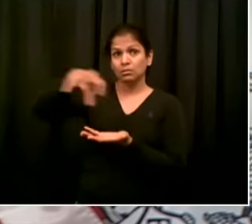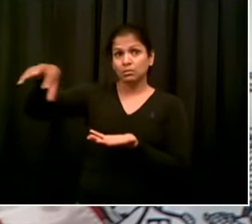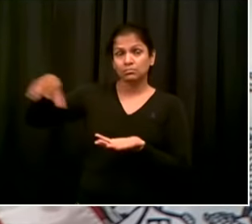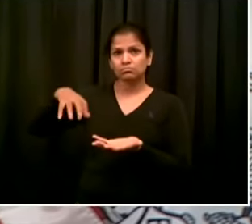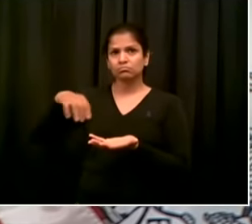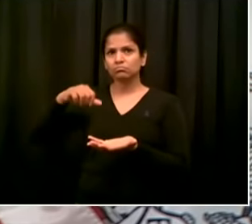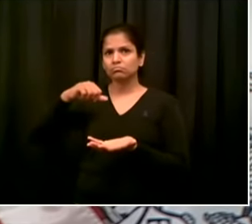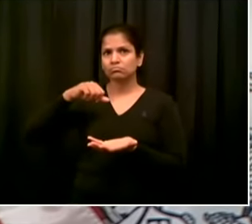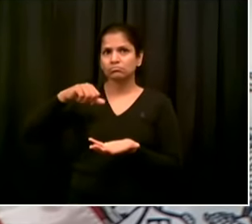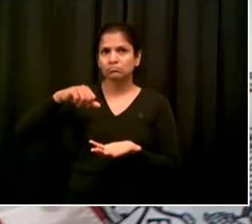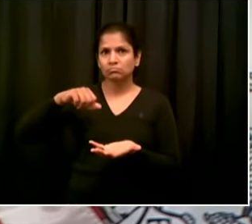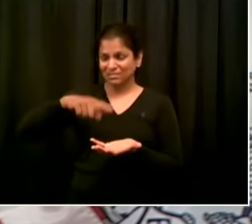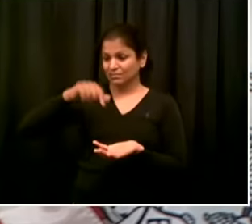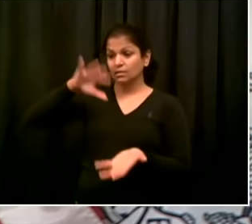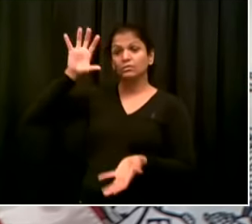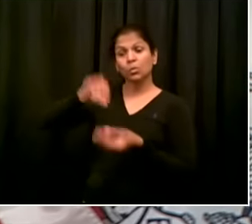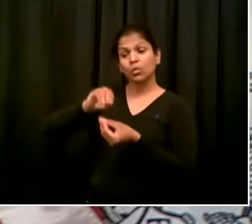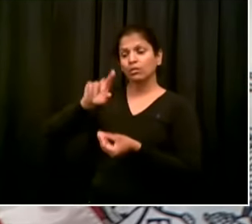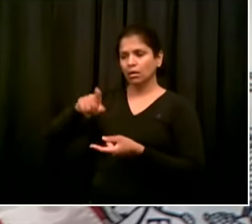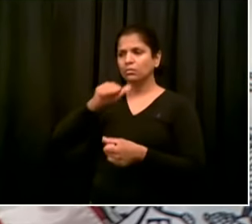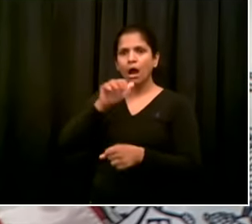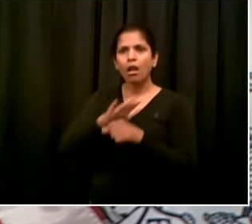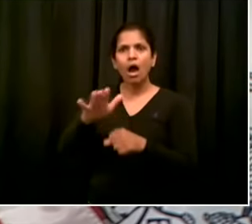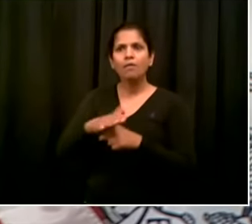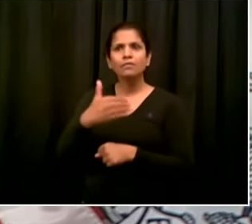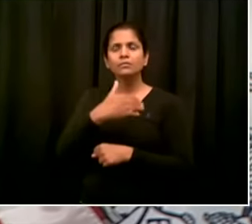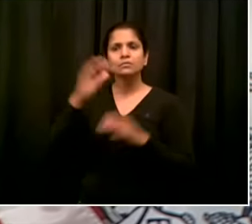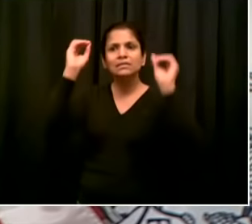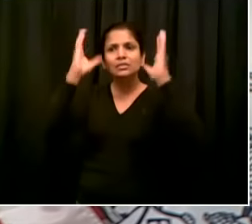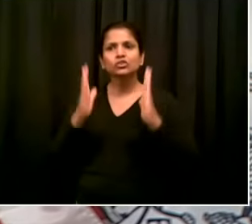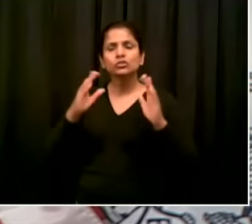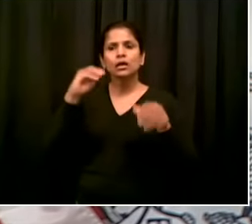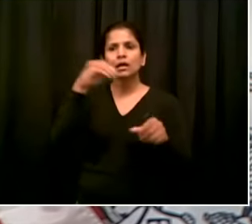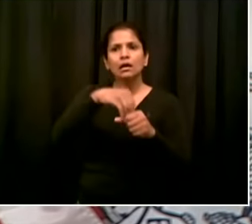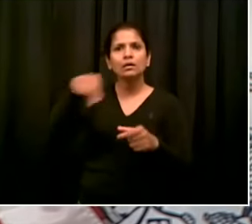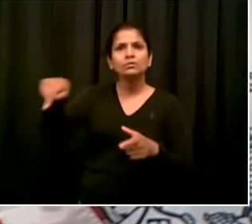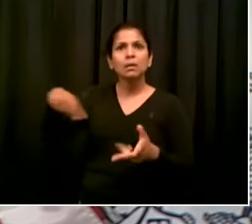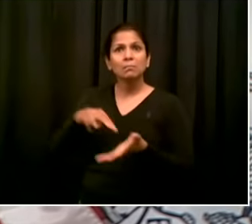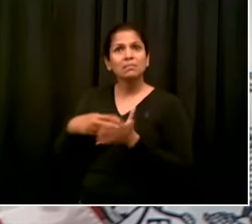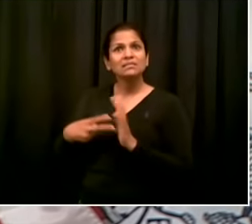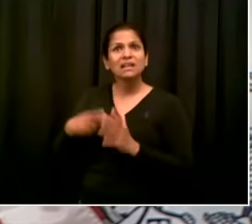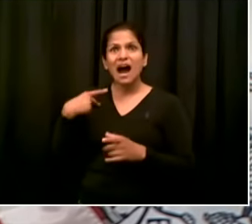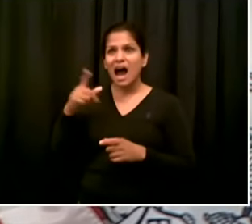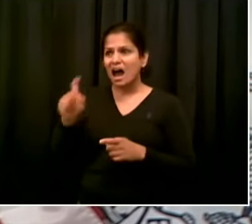WROG NBALLOT CALL 866-VOTE- NYC AND DEMAND THE RIGHT BALLOT IMMEDIATELY. THE BOARD OF